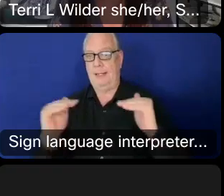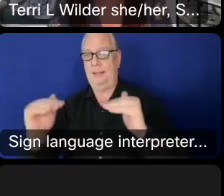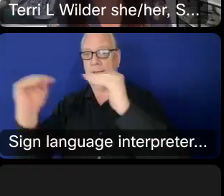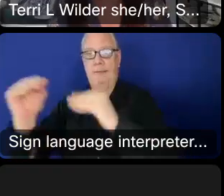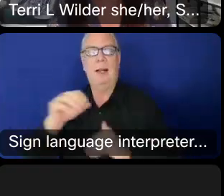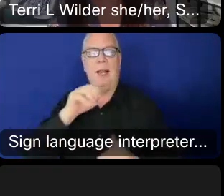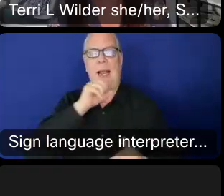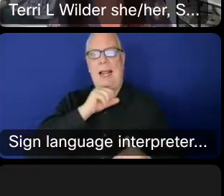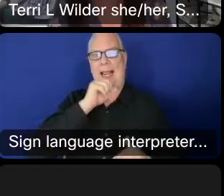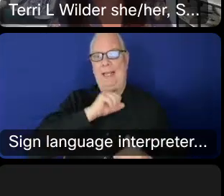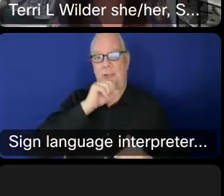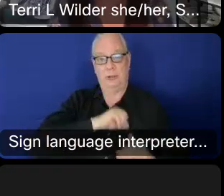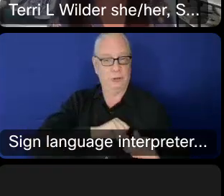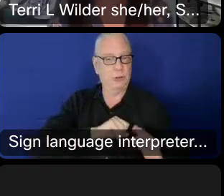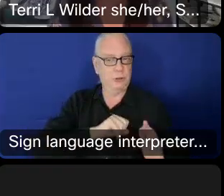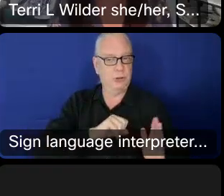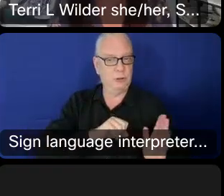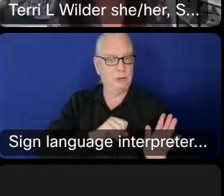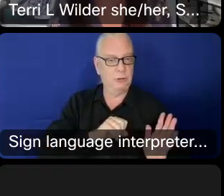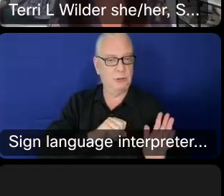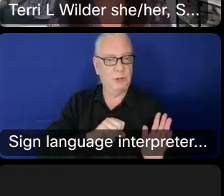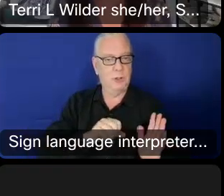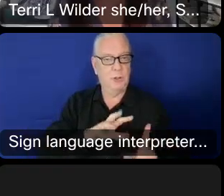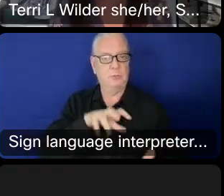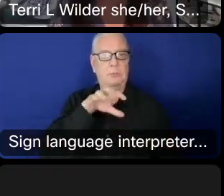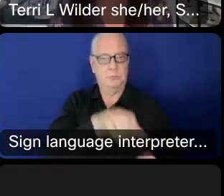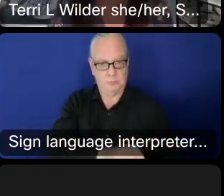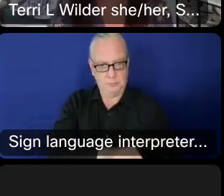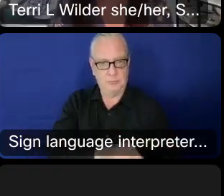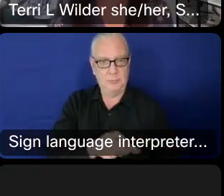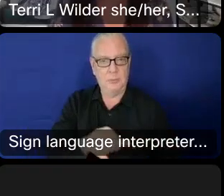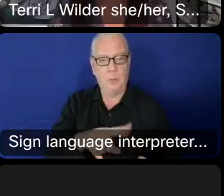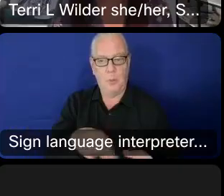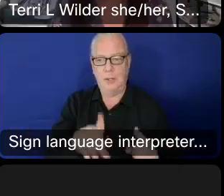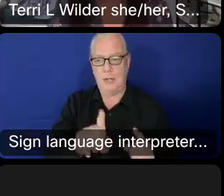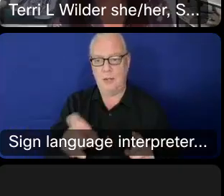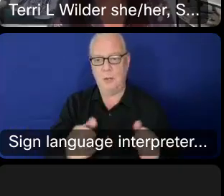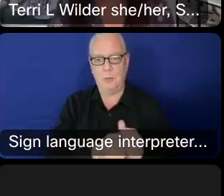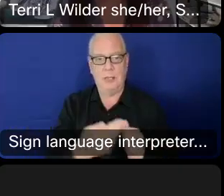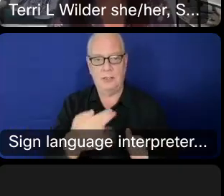persons with HIV by selected characteristics for 2023. And so